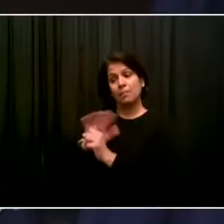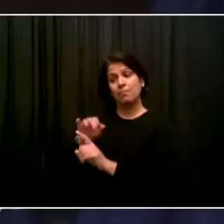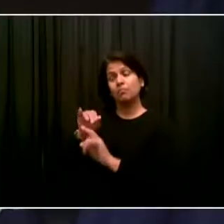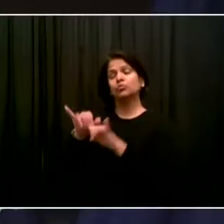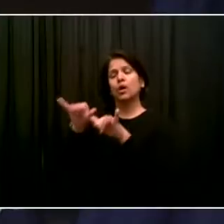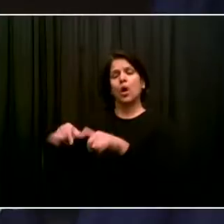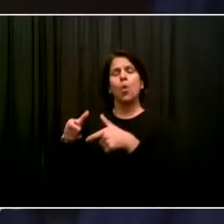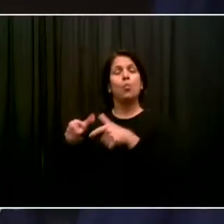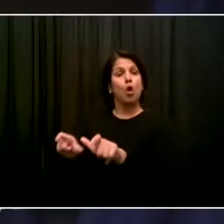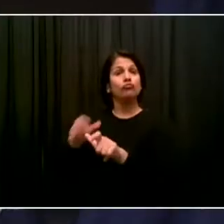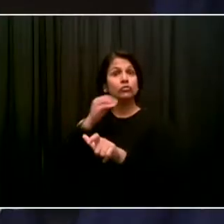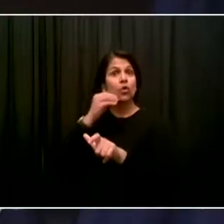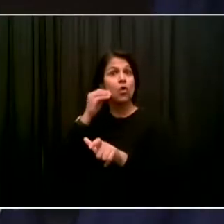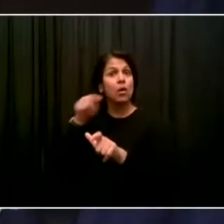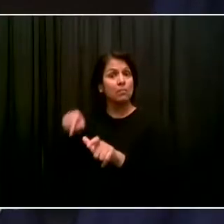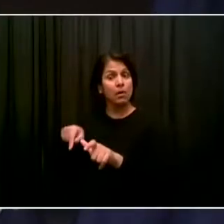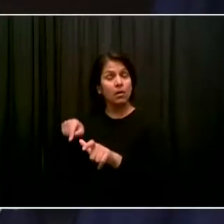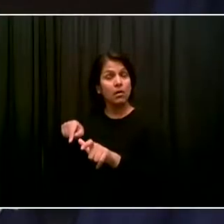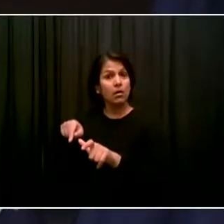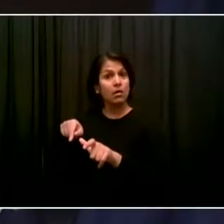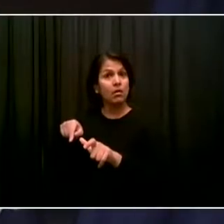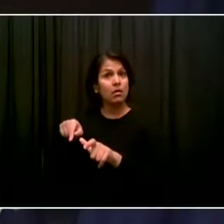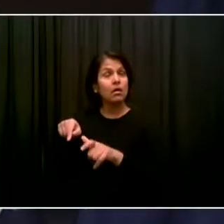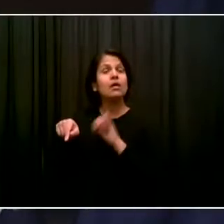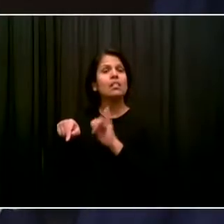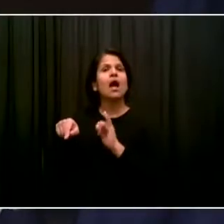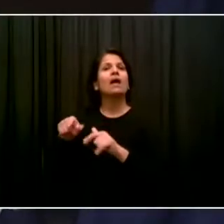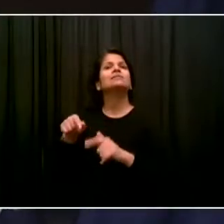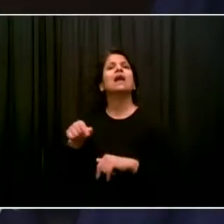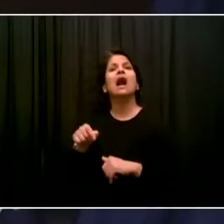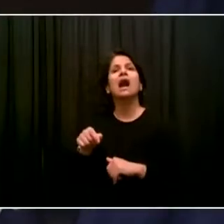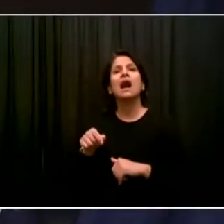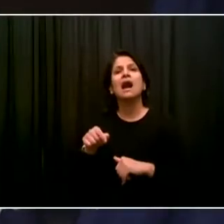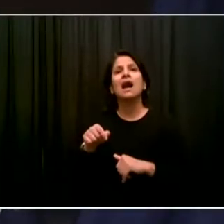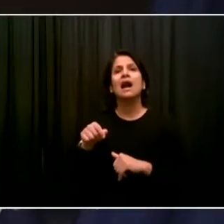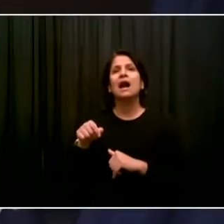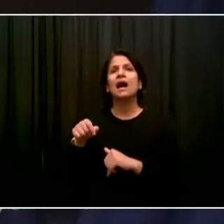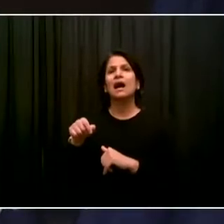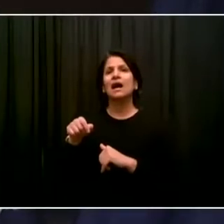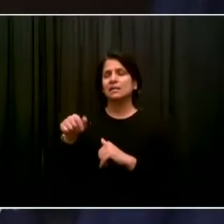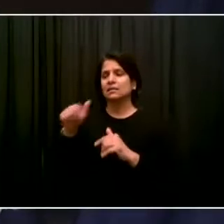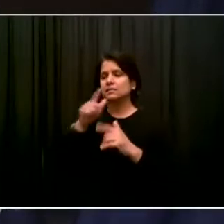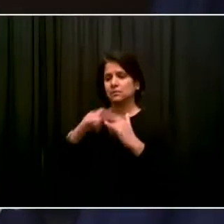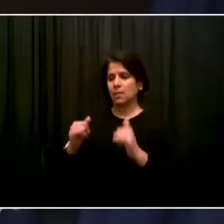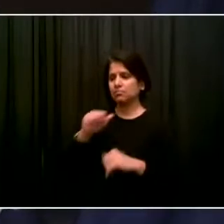ALLOWS FOR STUDENTS WHO HAVE TESTED POSITIVE AND WHO ARE